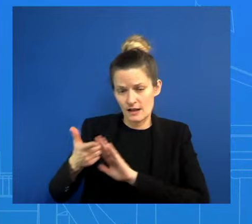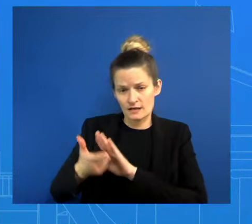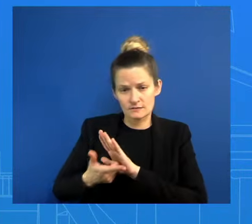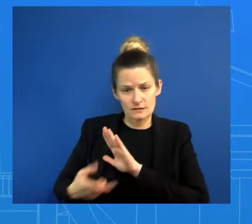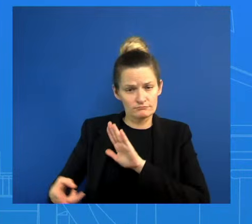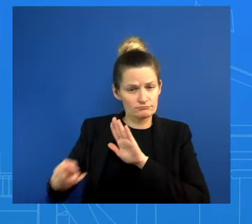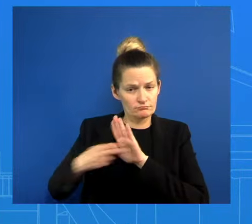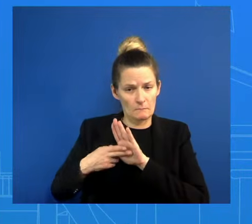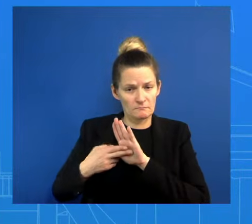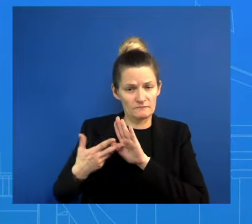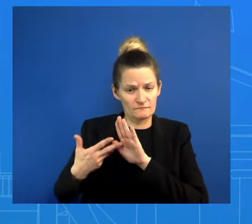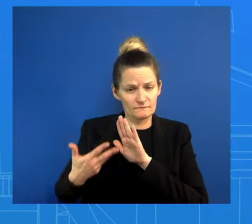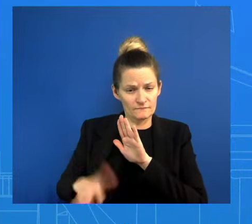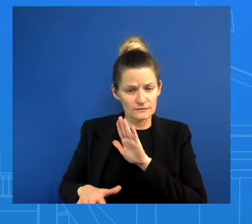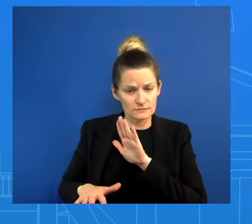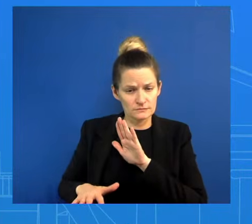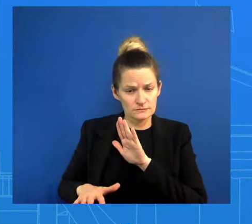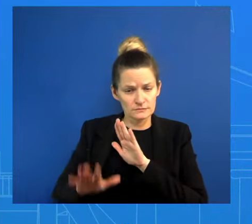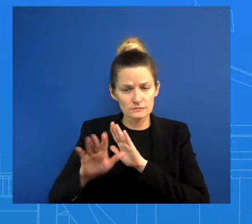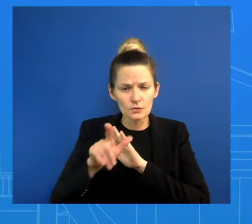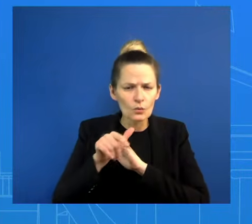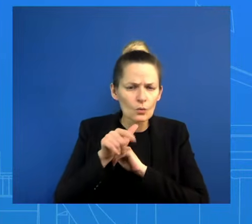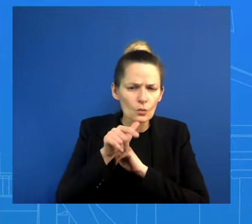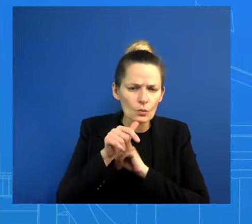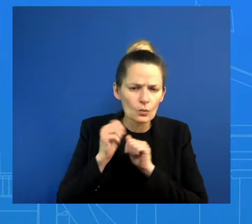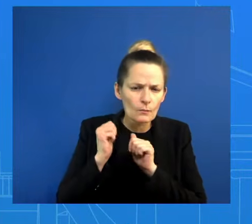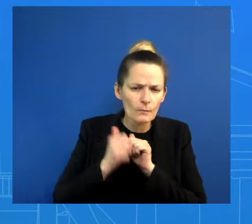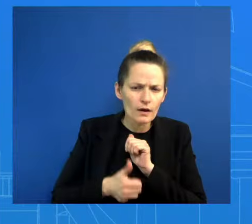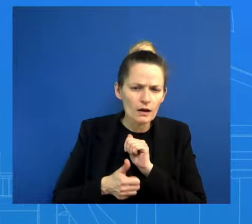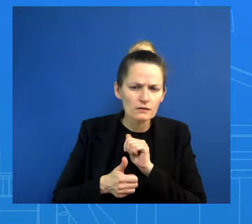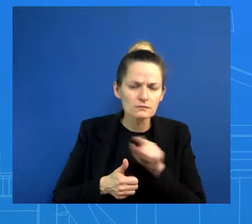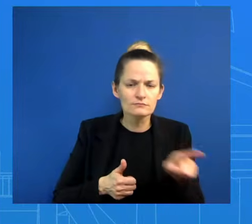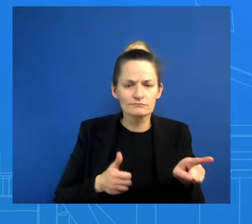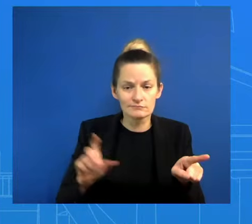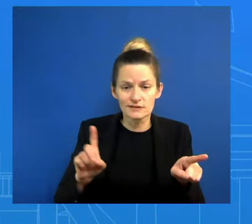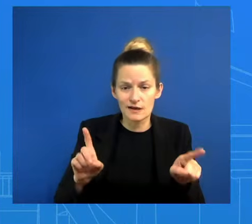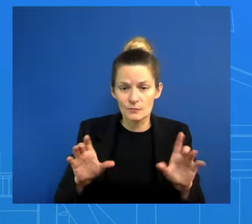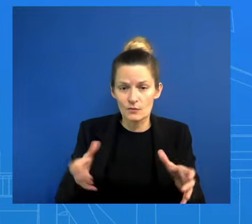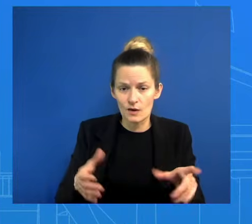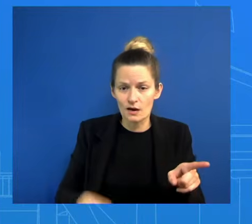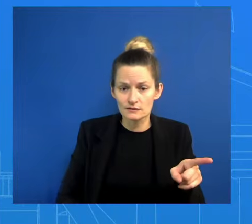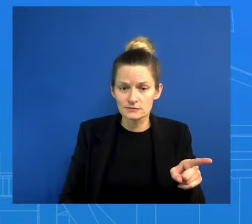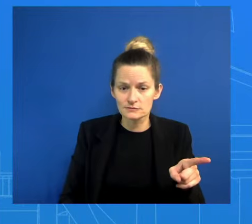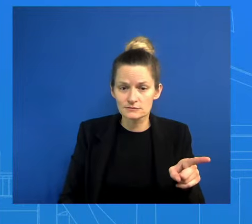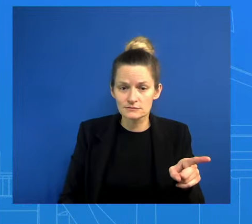And what you saw from Republican officials over the past several months is how they wanted to get rid of it